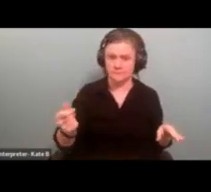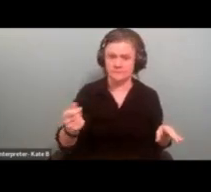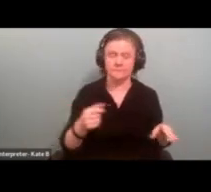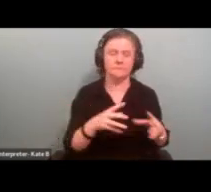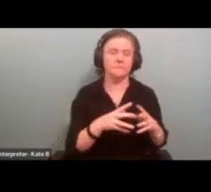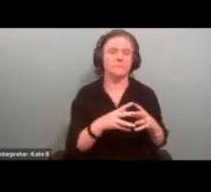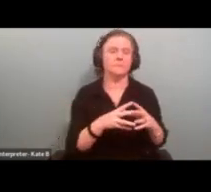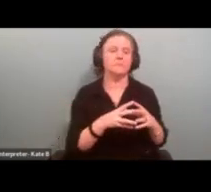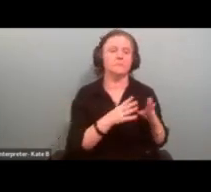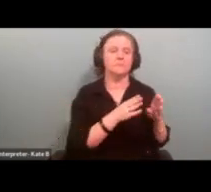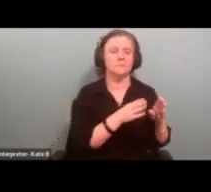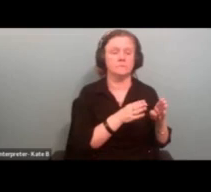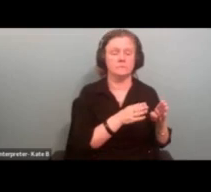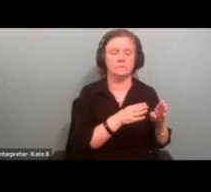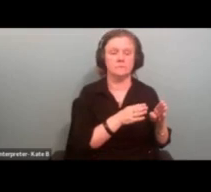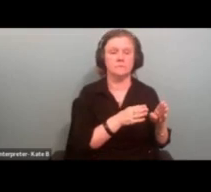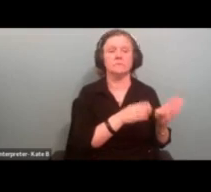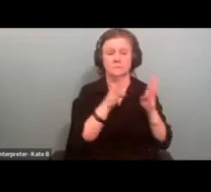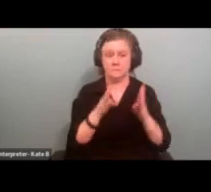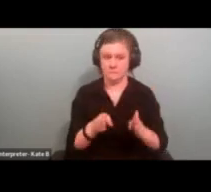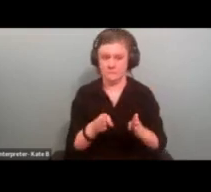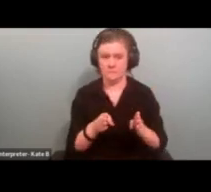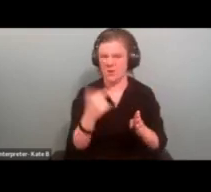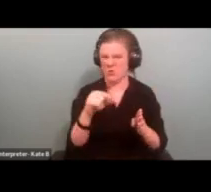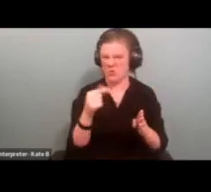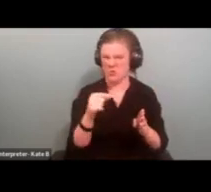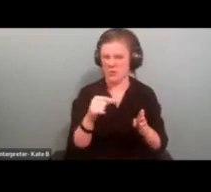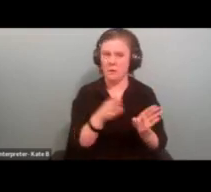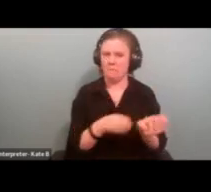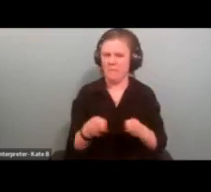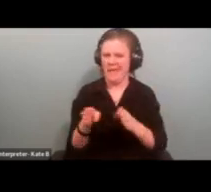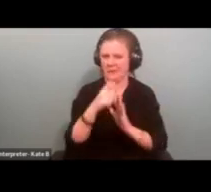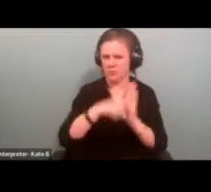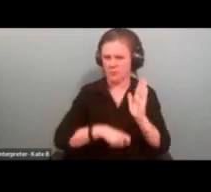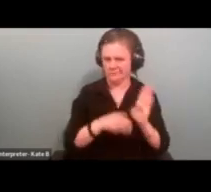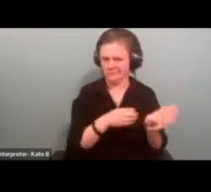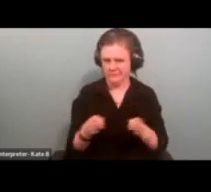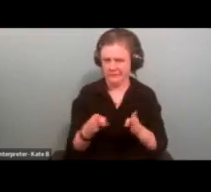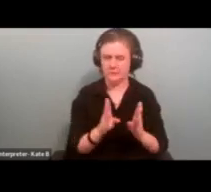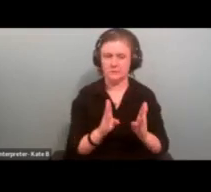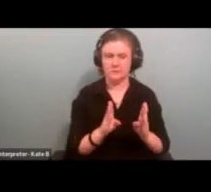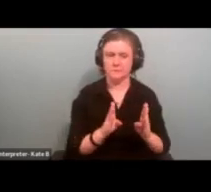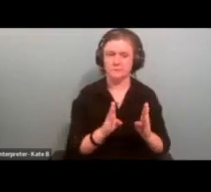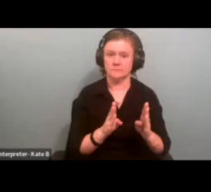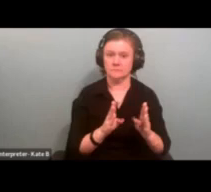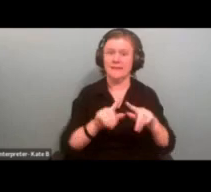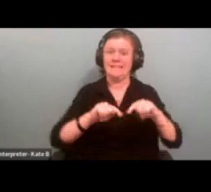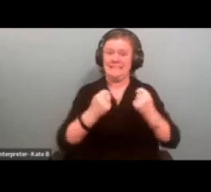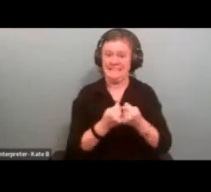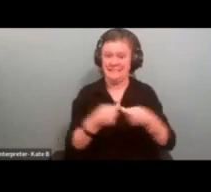And then in that next phase of wraparound that plan creation, that this is a teaming process, and we're going to talk about